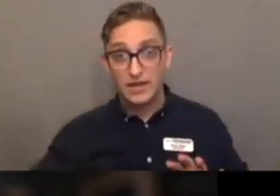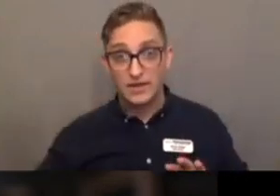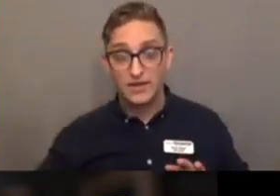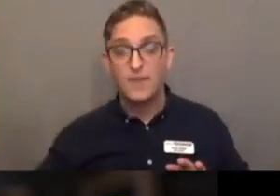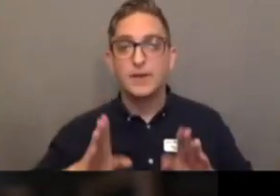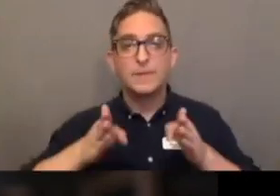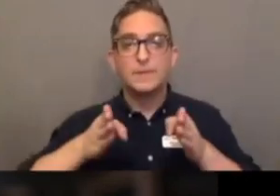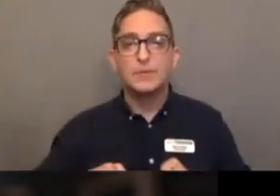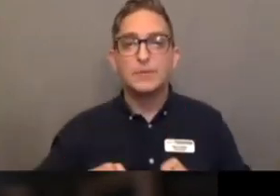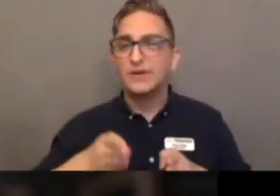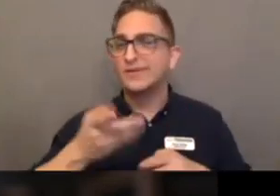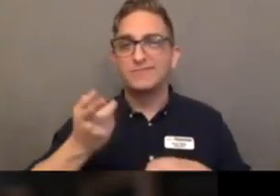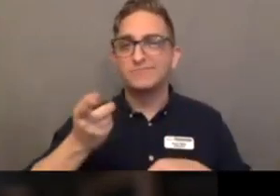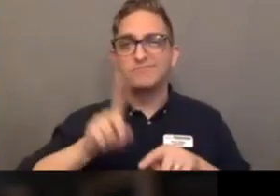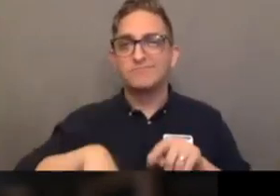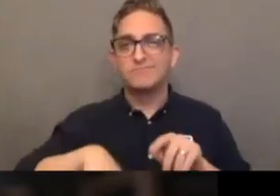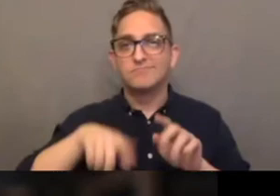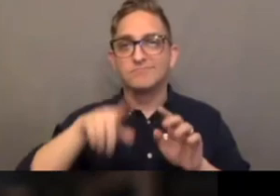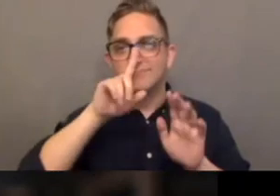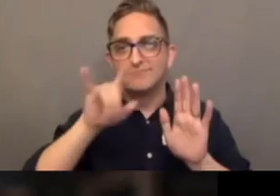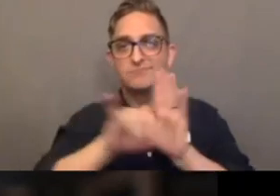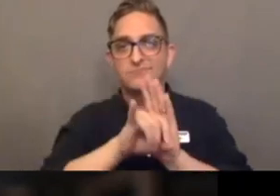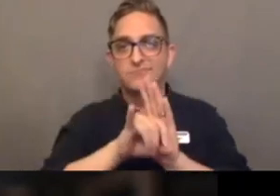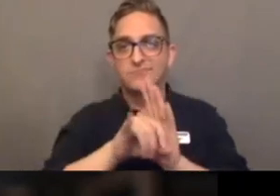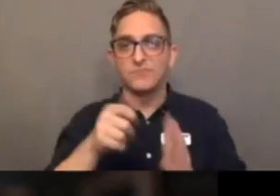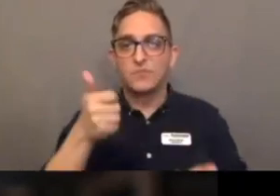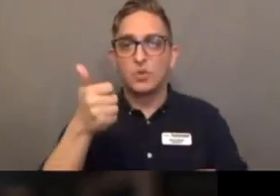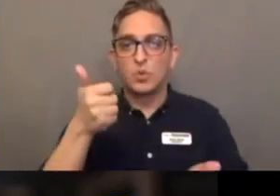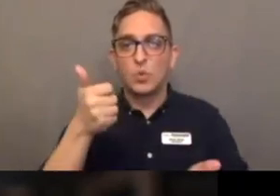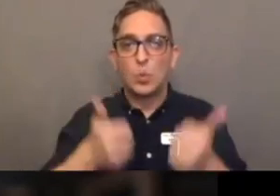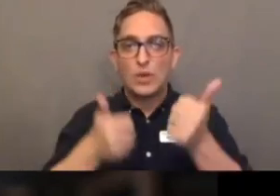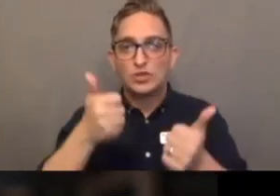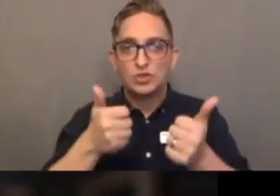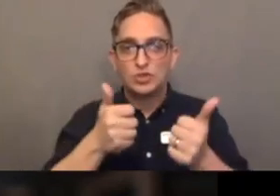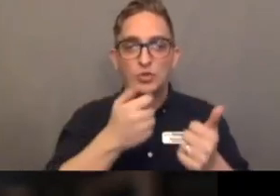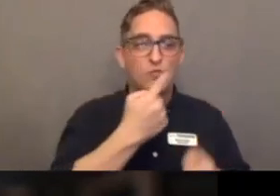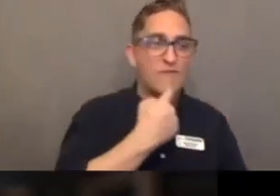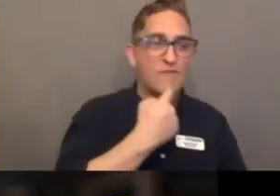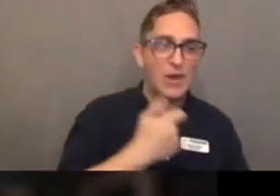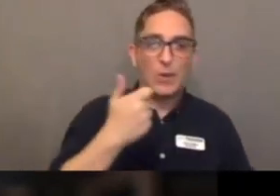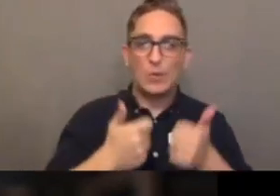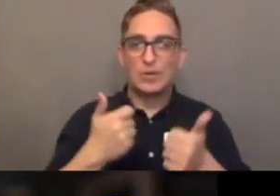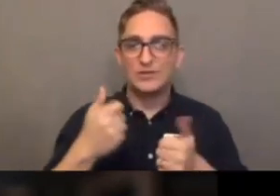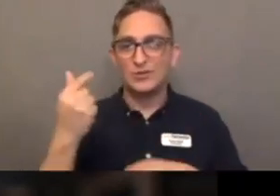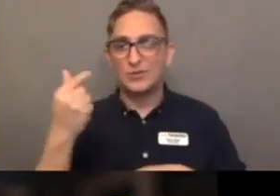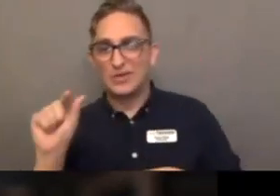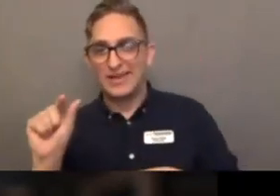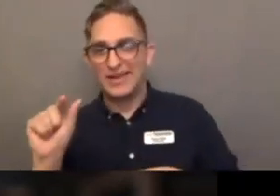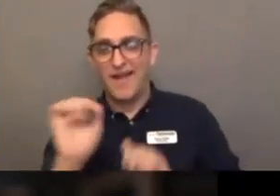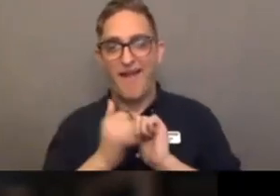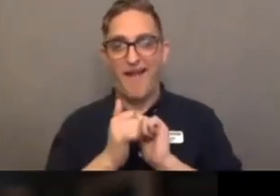to discern which set of data belongs to which set. It means we always have to not just use